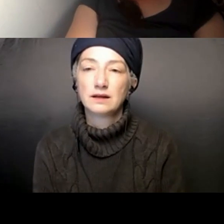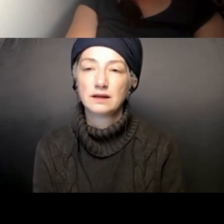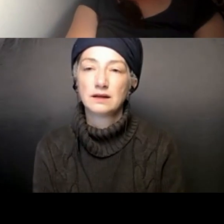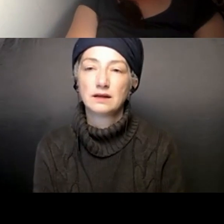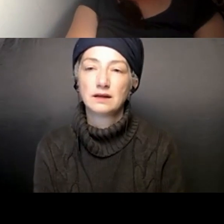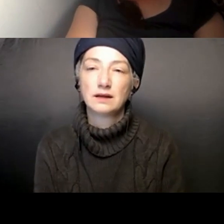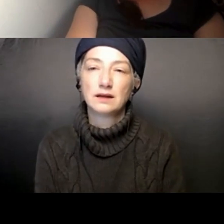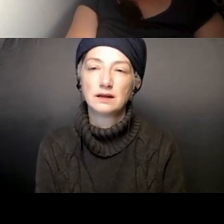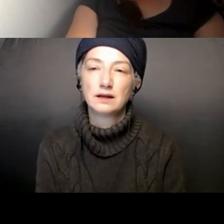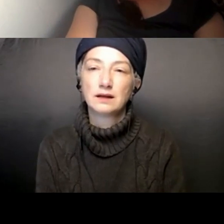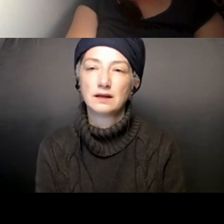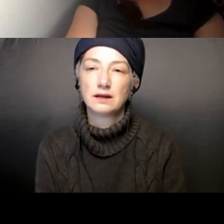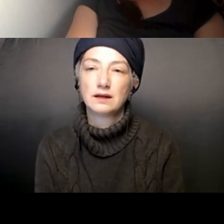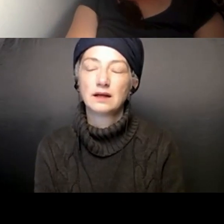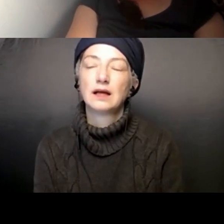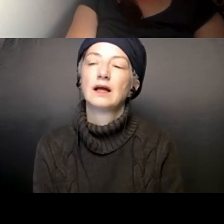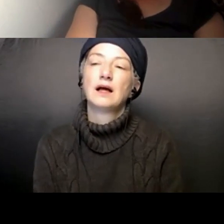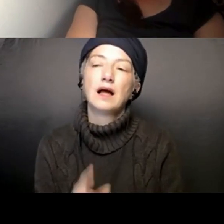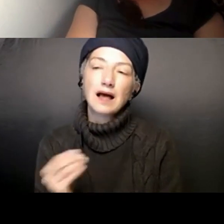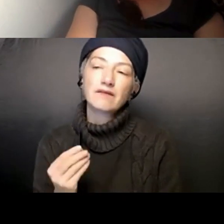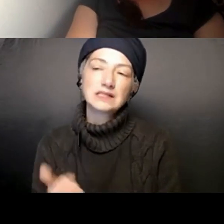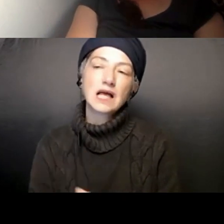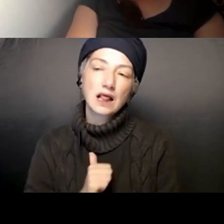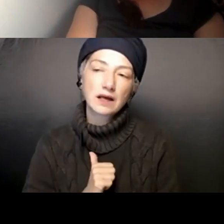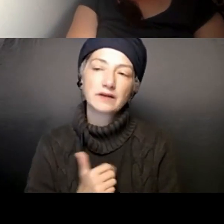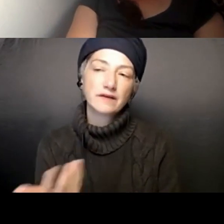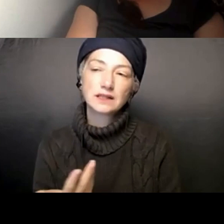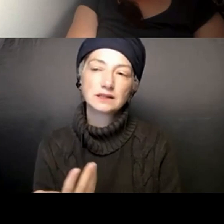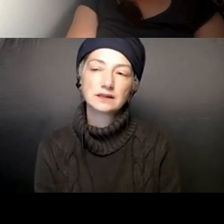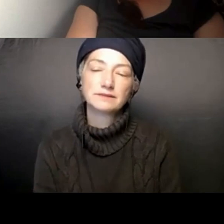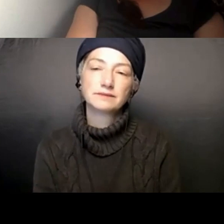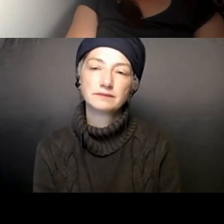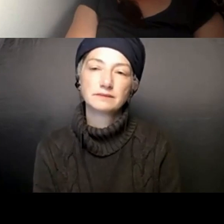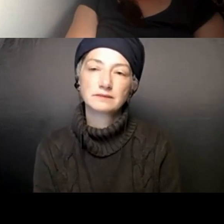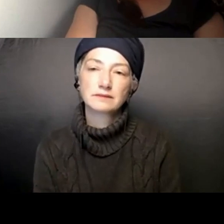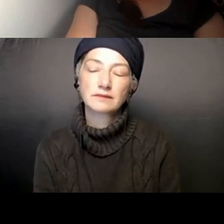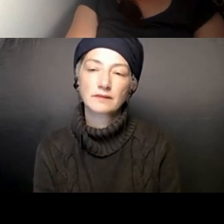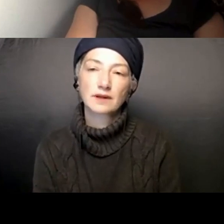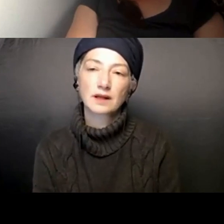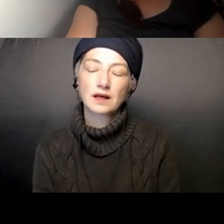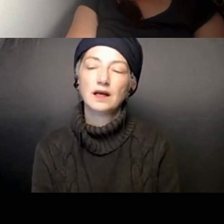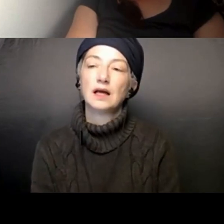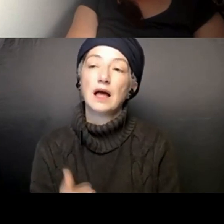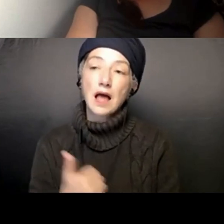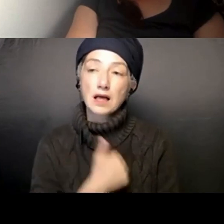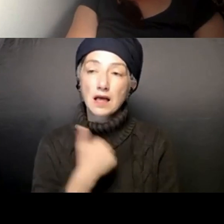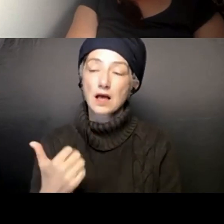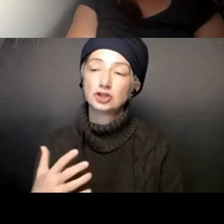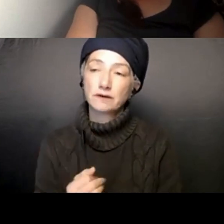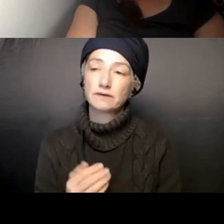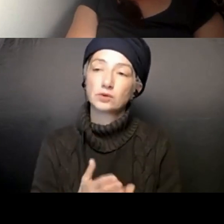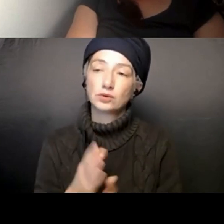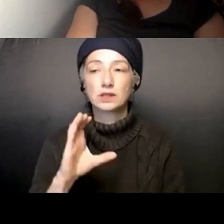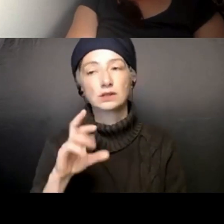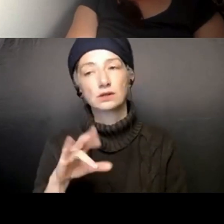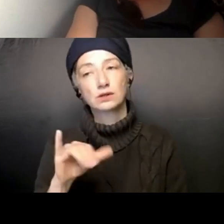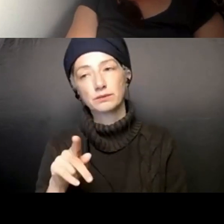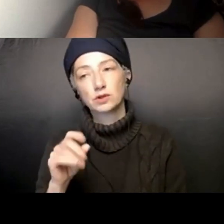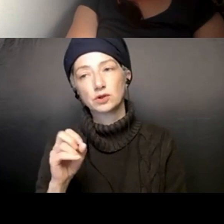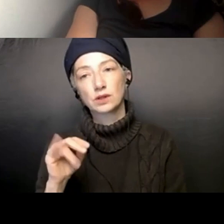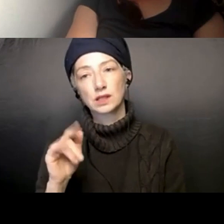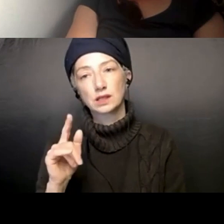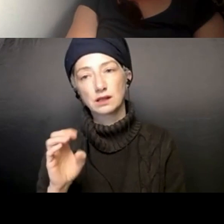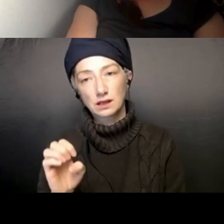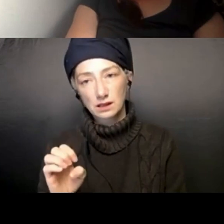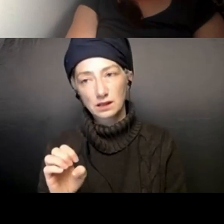I mean, what kind of helps me in a way is that now we have been doing Criptonite for a year and seeing the response